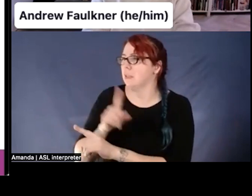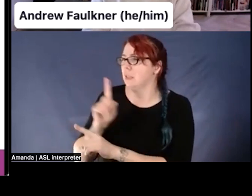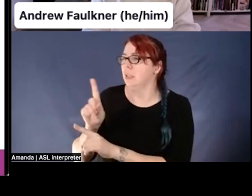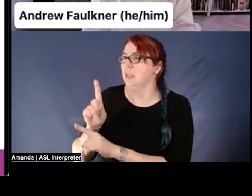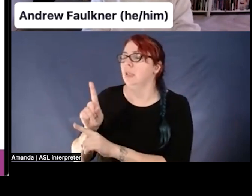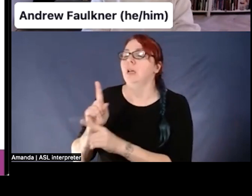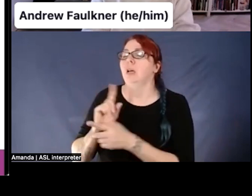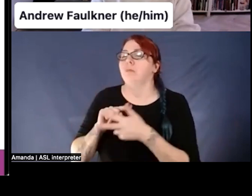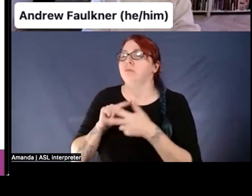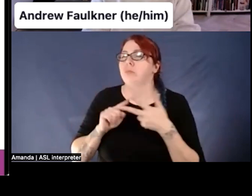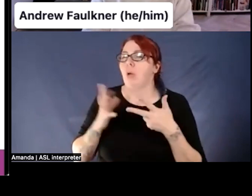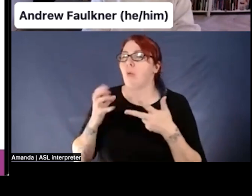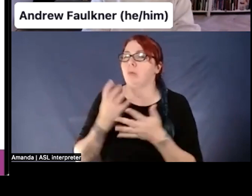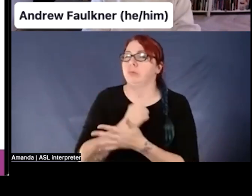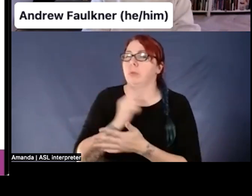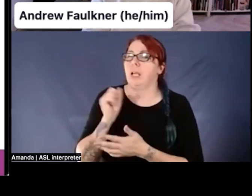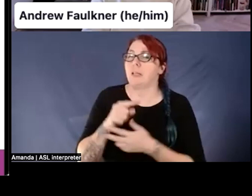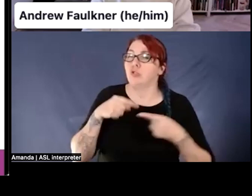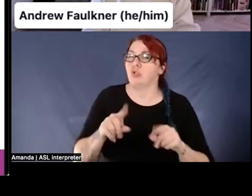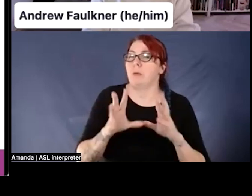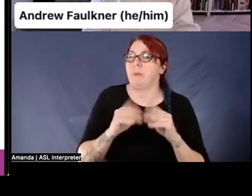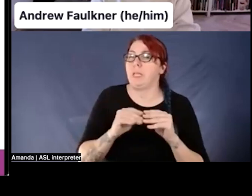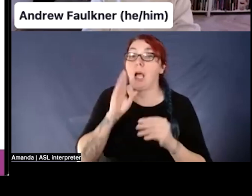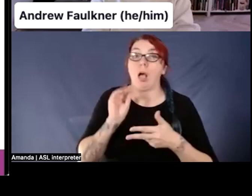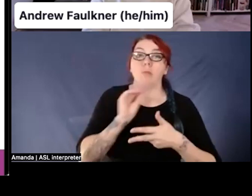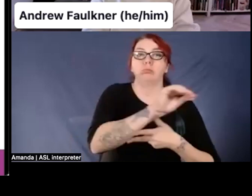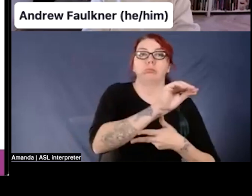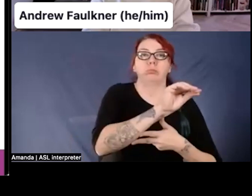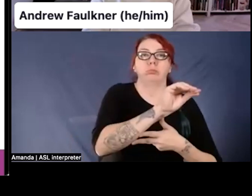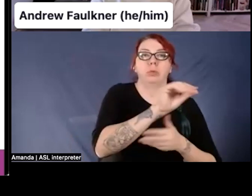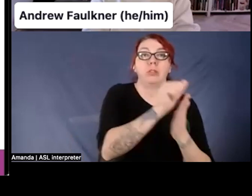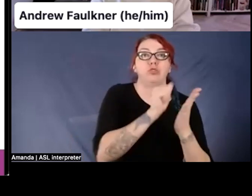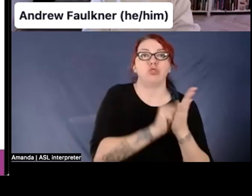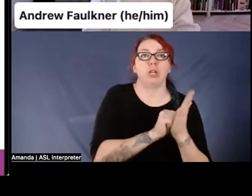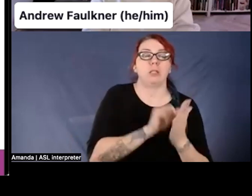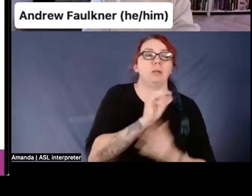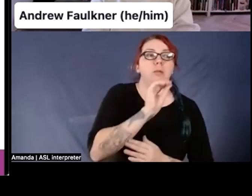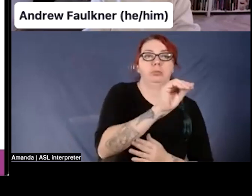Means that the day before we have our meeting, the rest of the team can take a peek and see